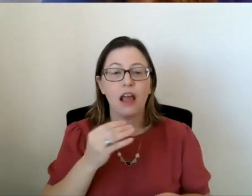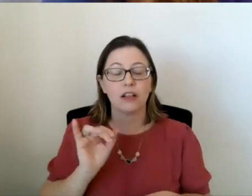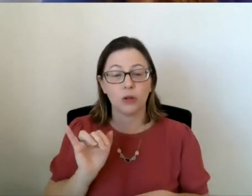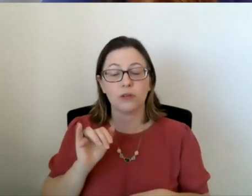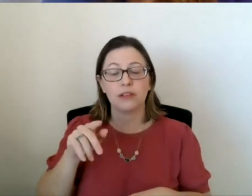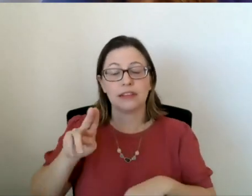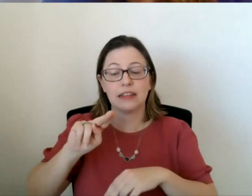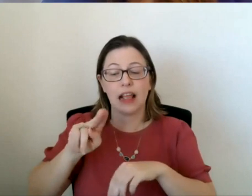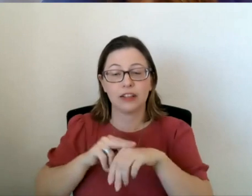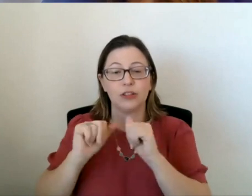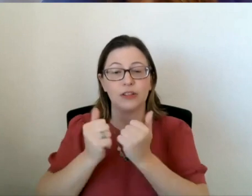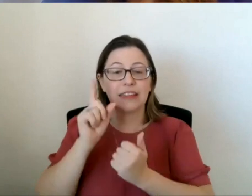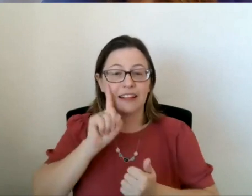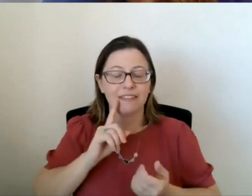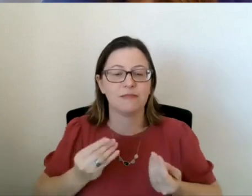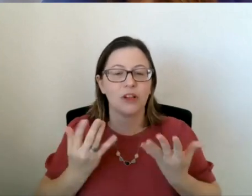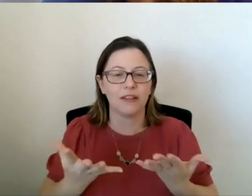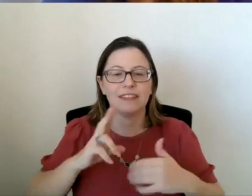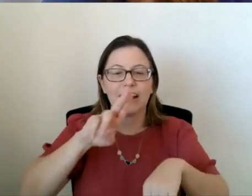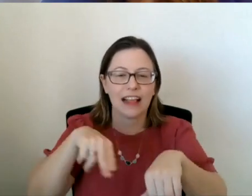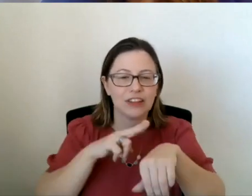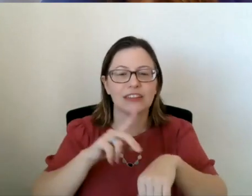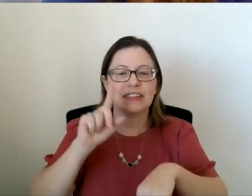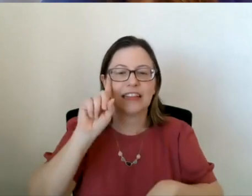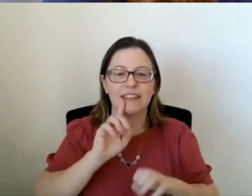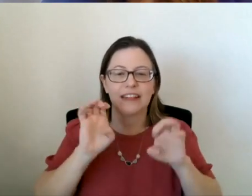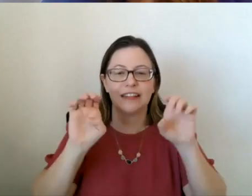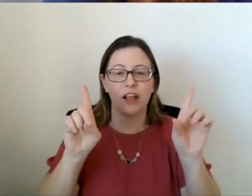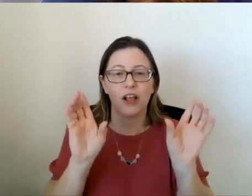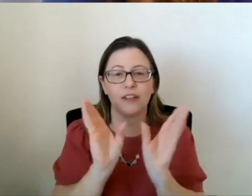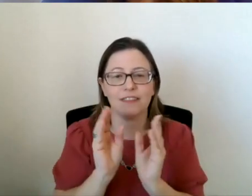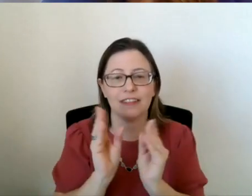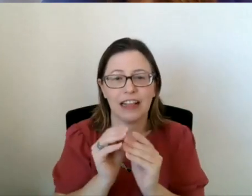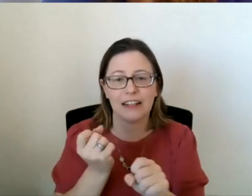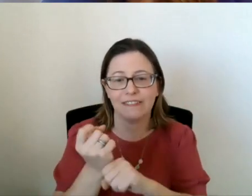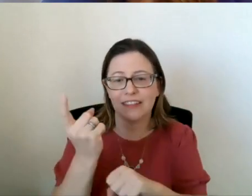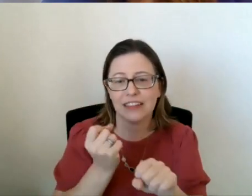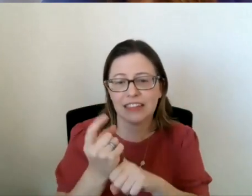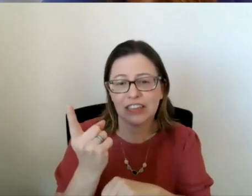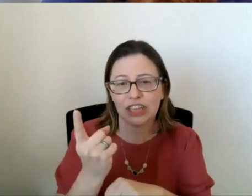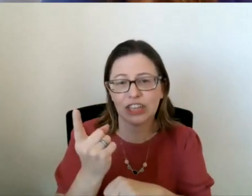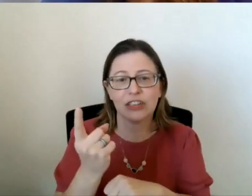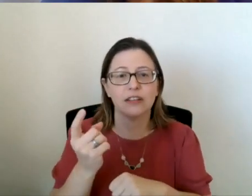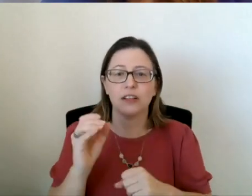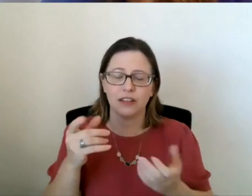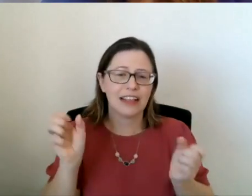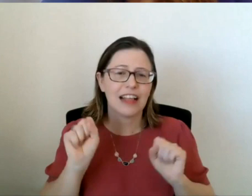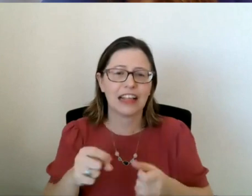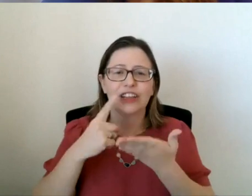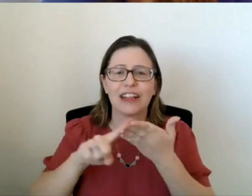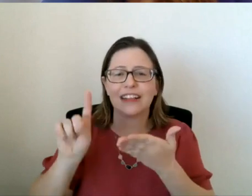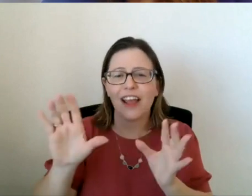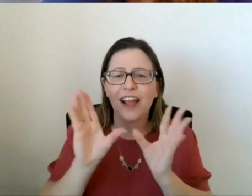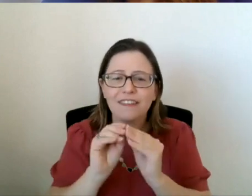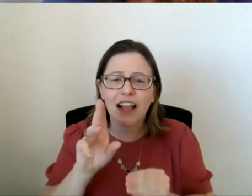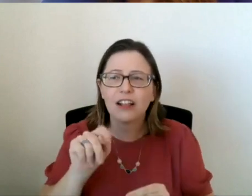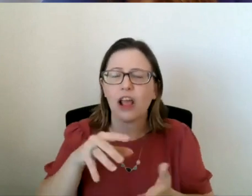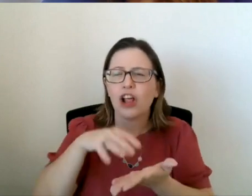networks there also. The National Association of Deaf provides a conference every year so